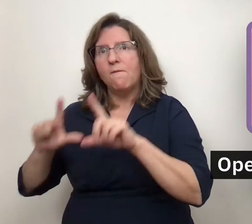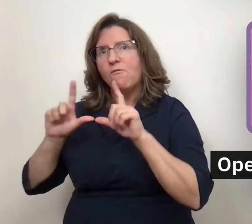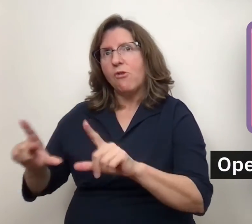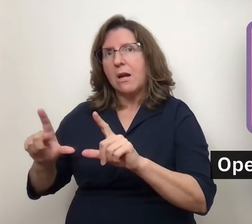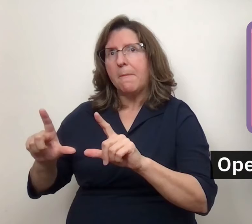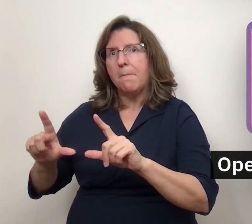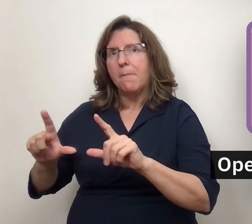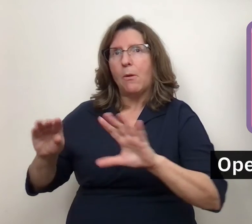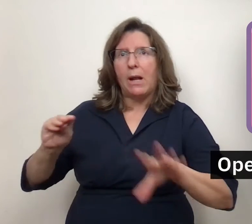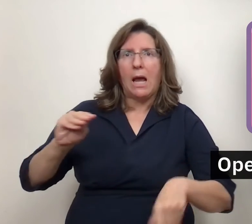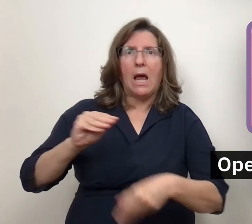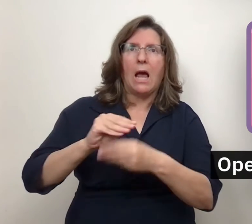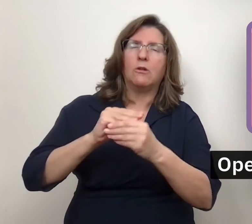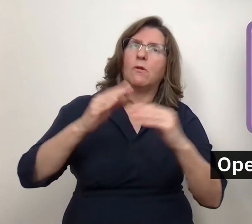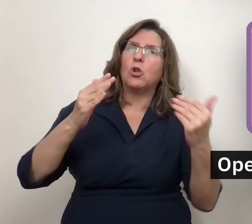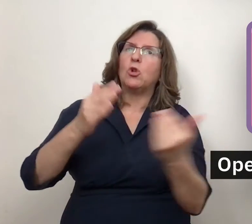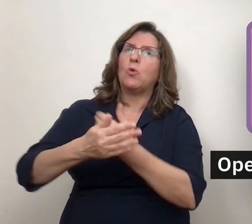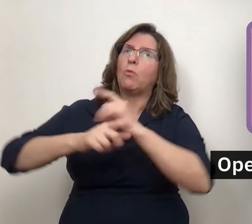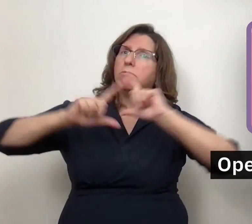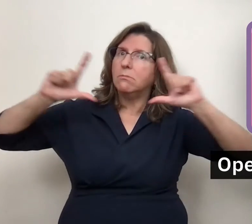when the goal is to support visual learning.